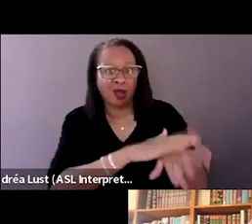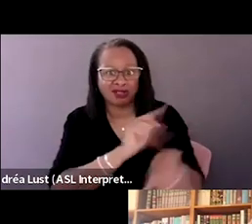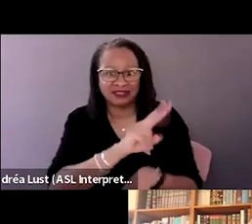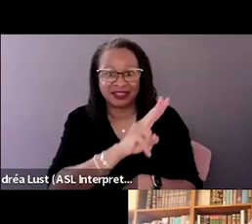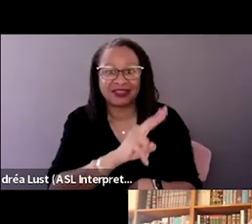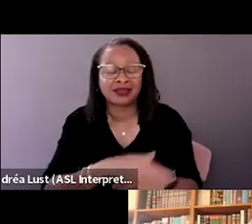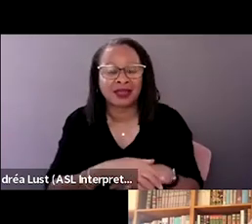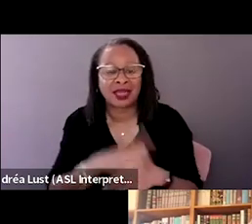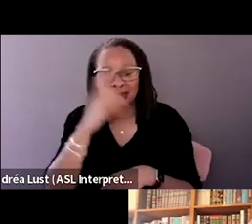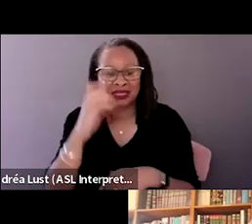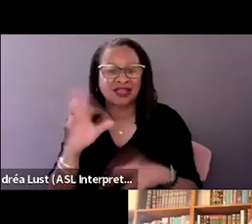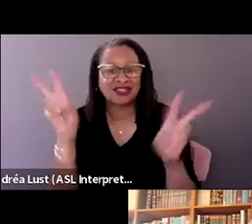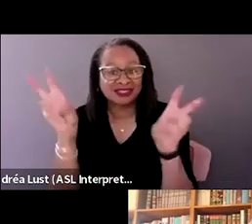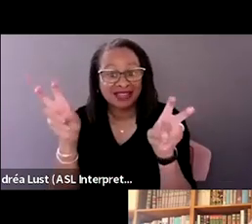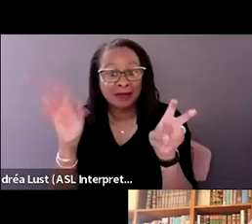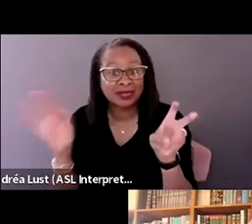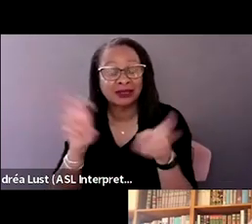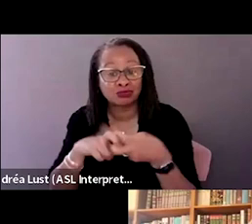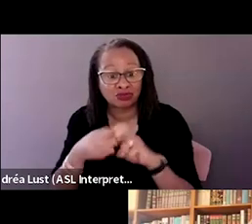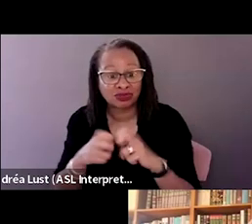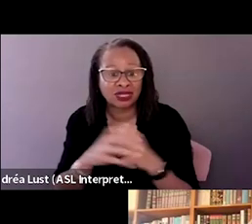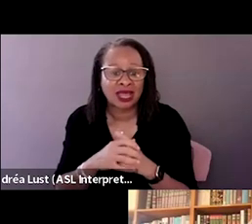Because of the topic and the issue. It was totally the opposite.